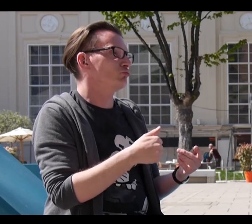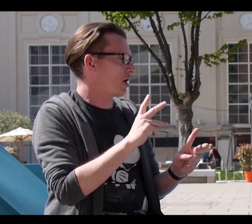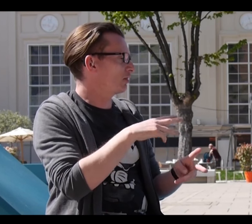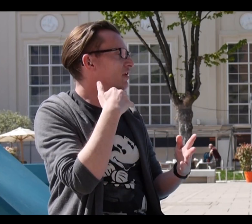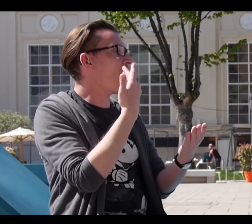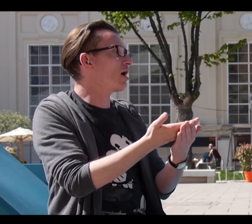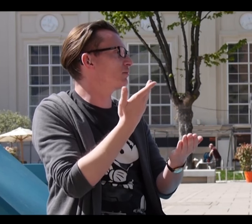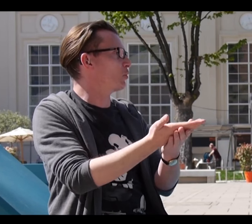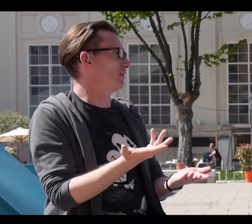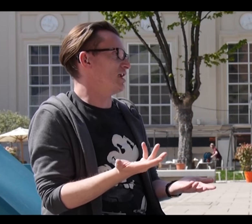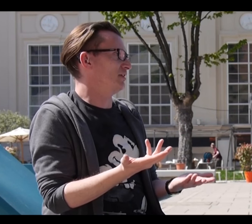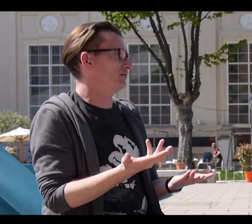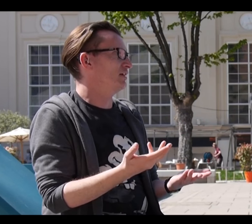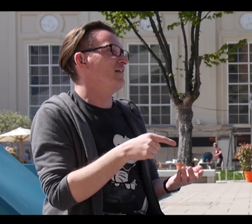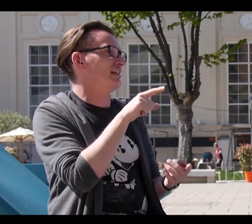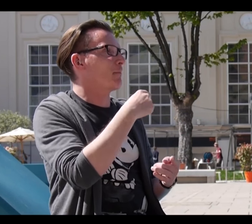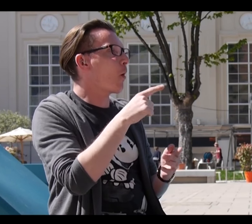There are many possibilities.